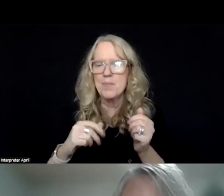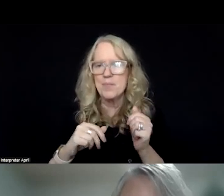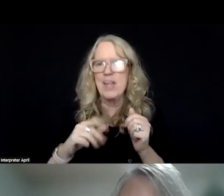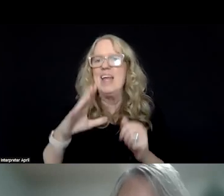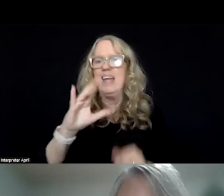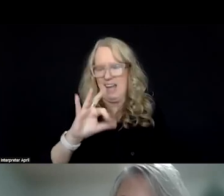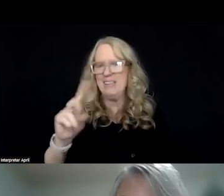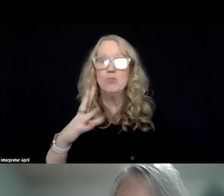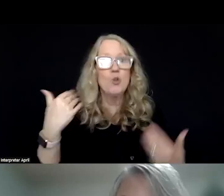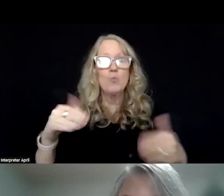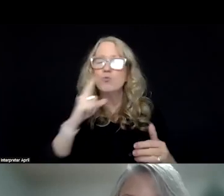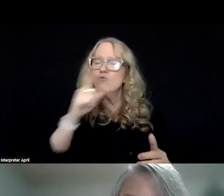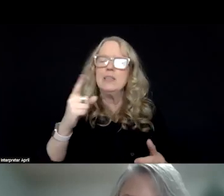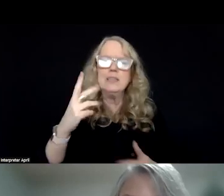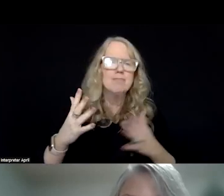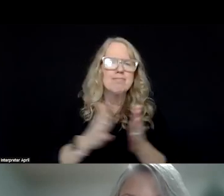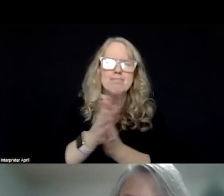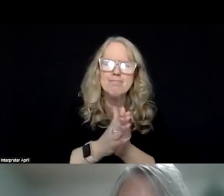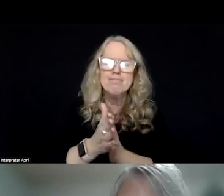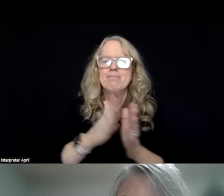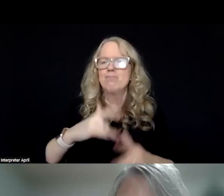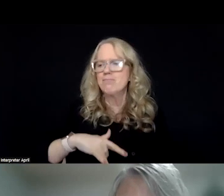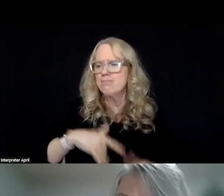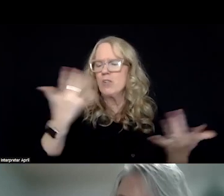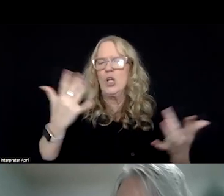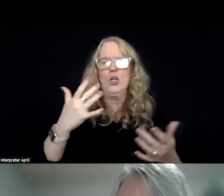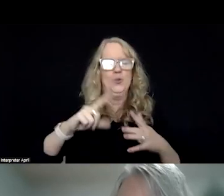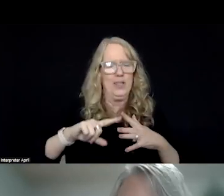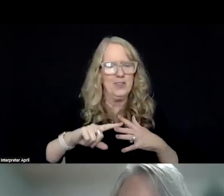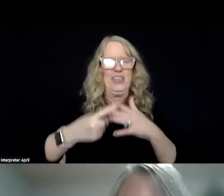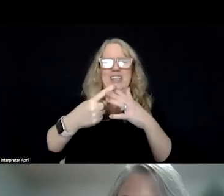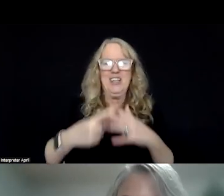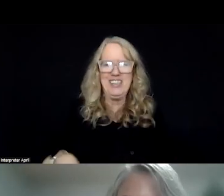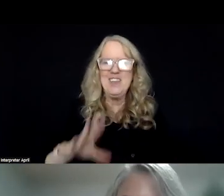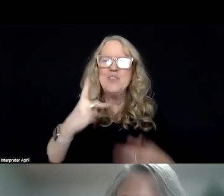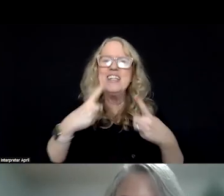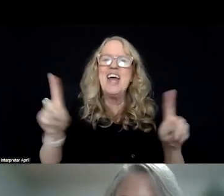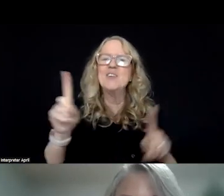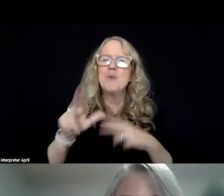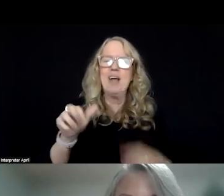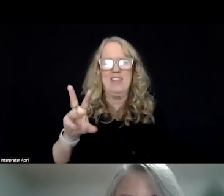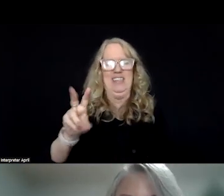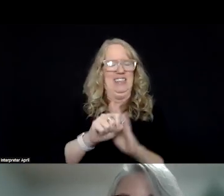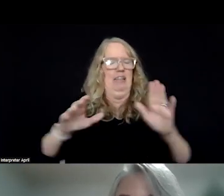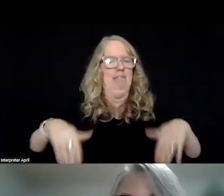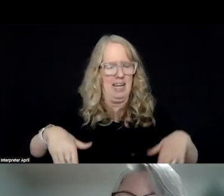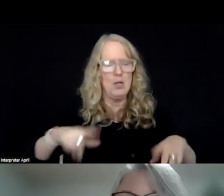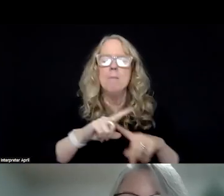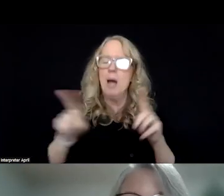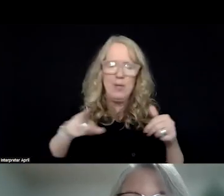SO EXCITED ABOUT THAT. WE HAD THE FIRST KICK OFF MEETING. THESE